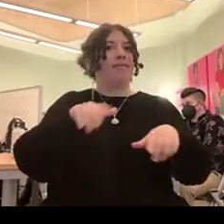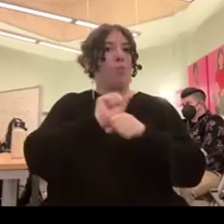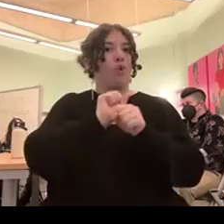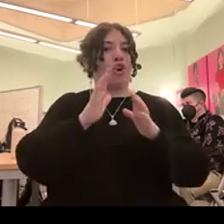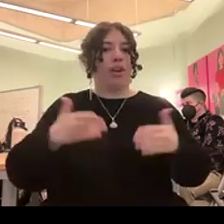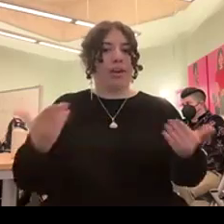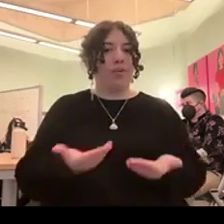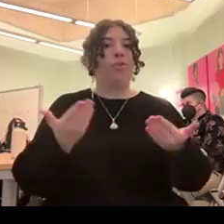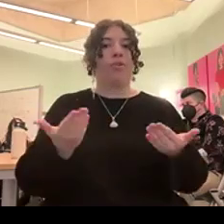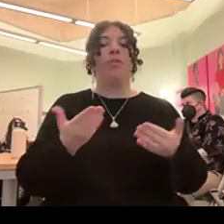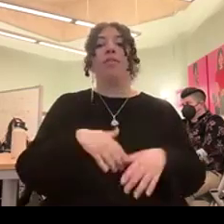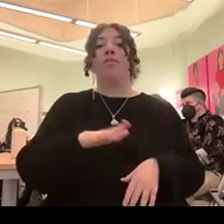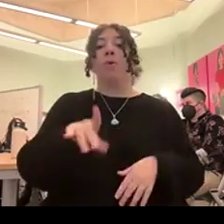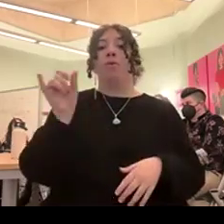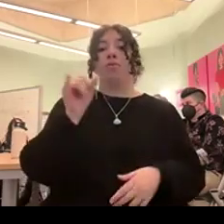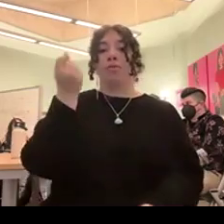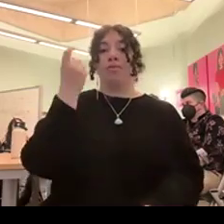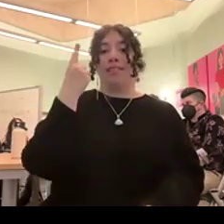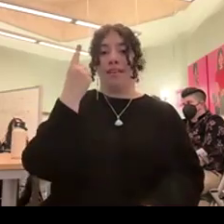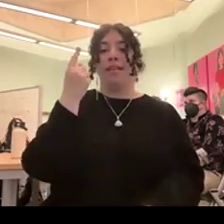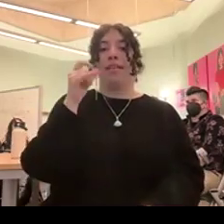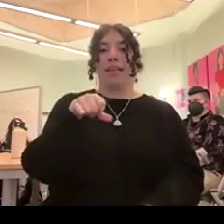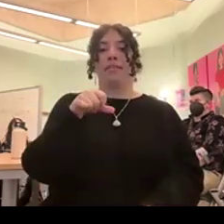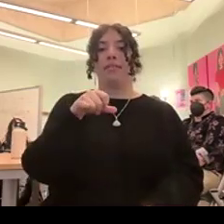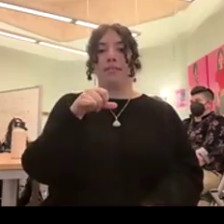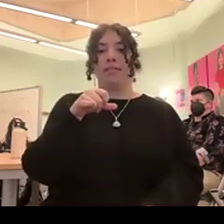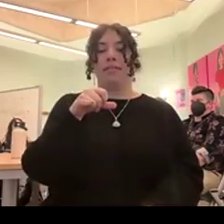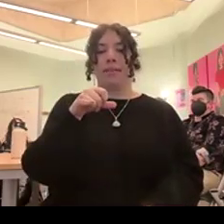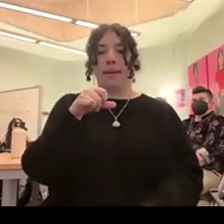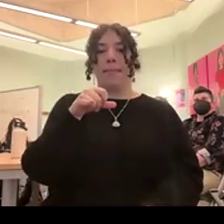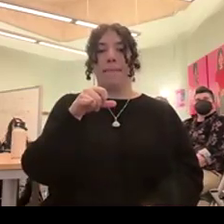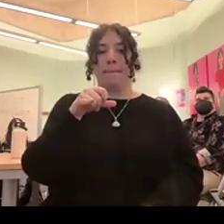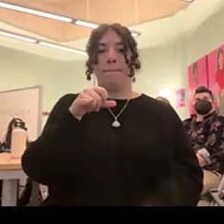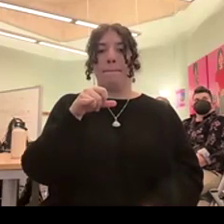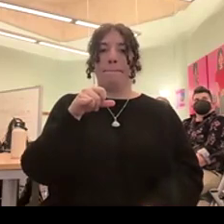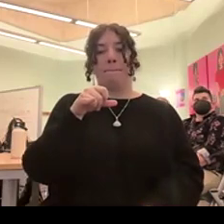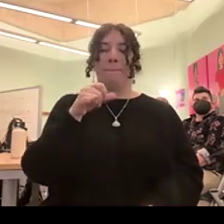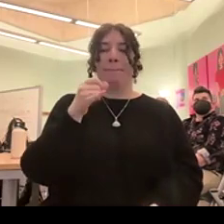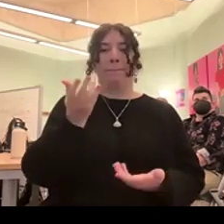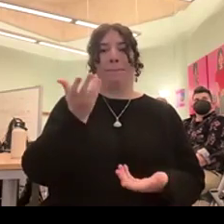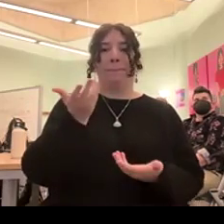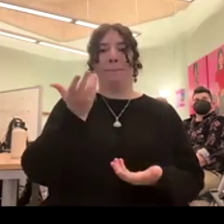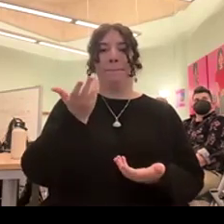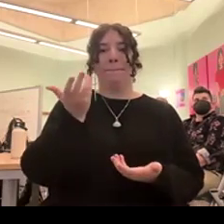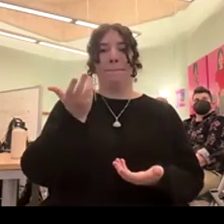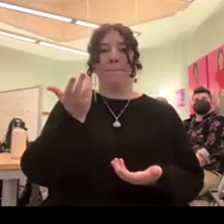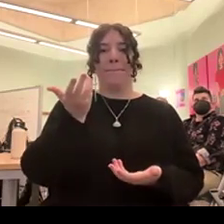going to keep me as a candidate." And so, also understanding that like...